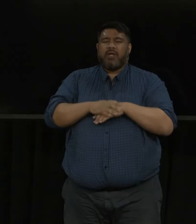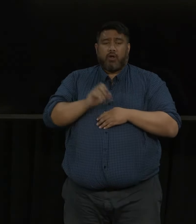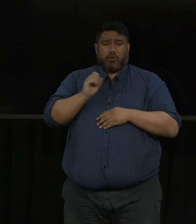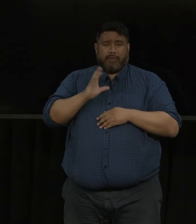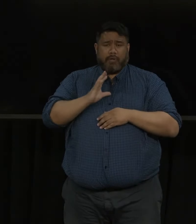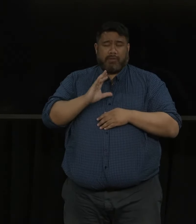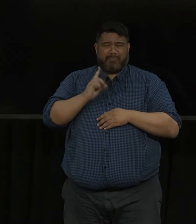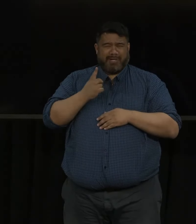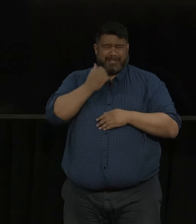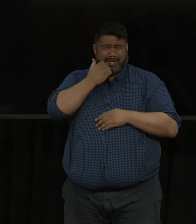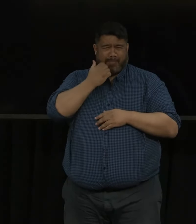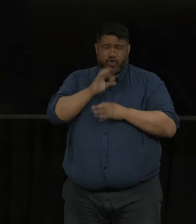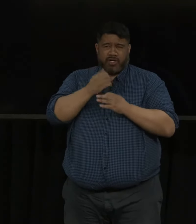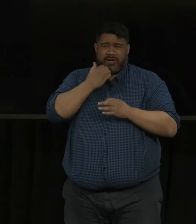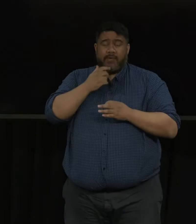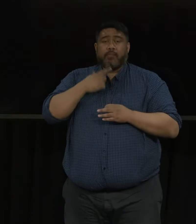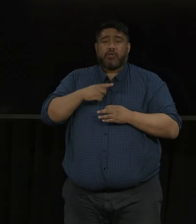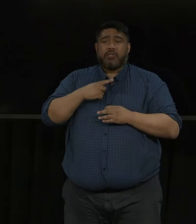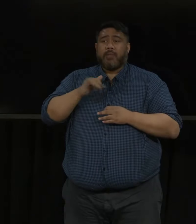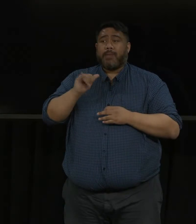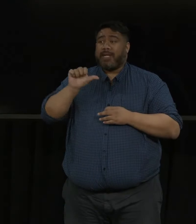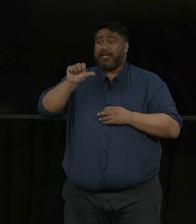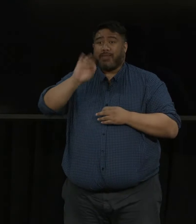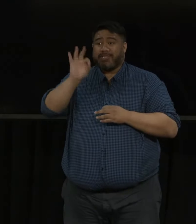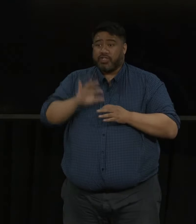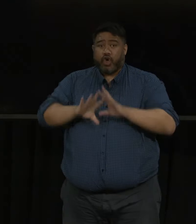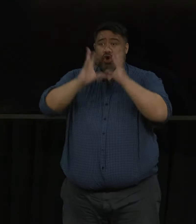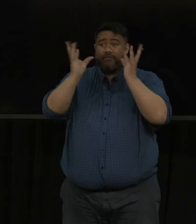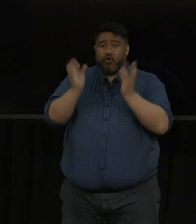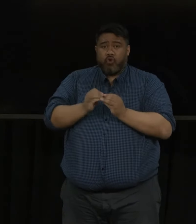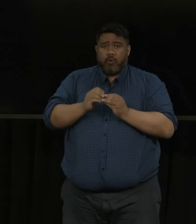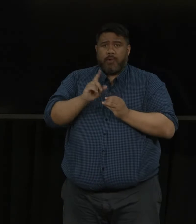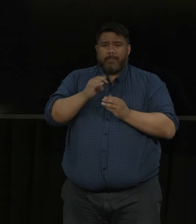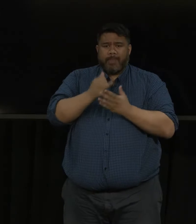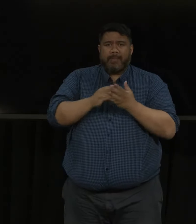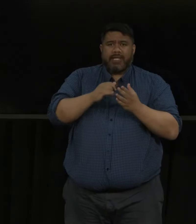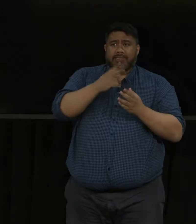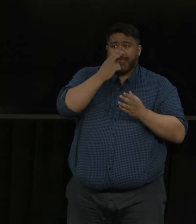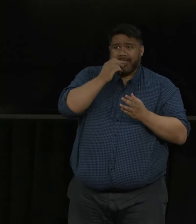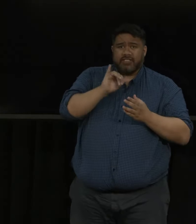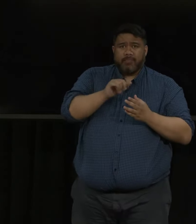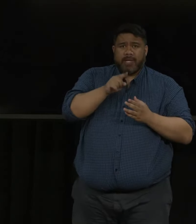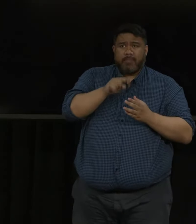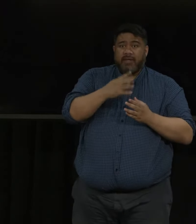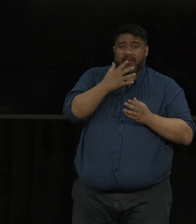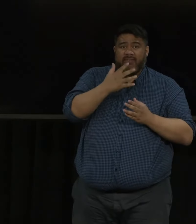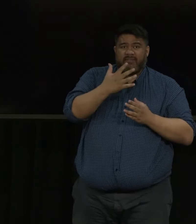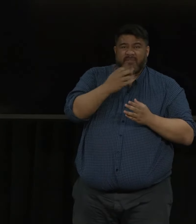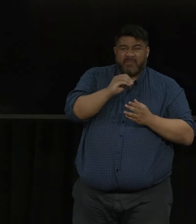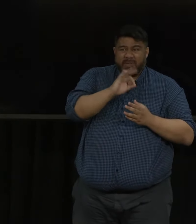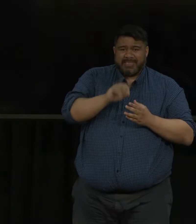different ethnicities. One of